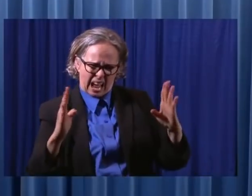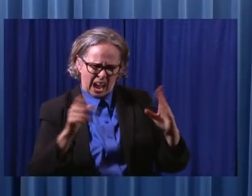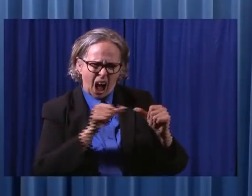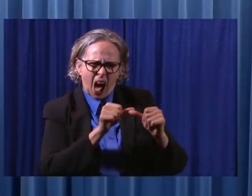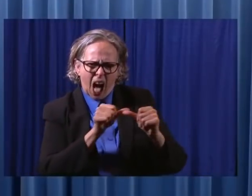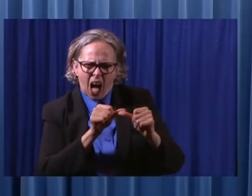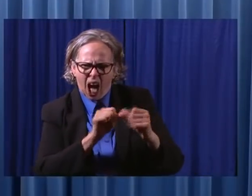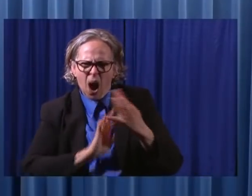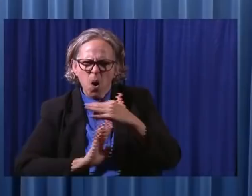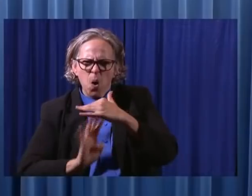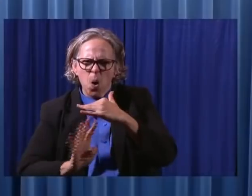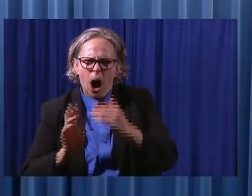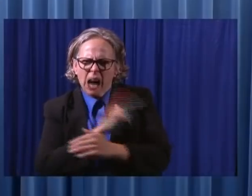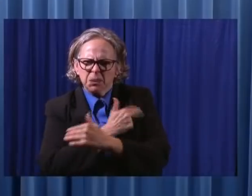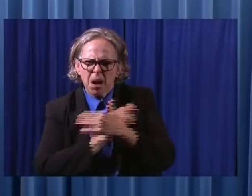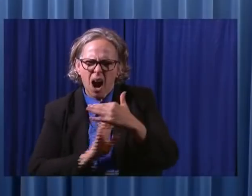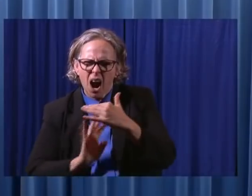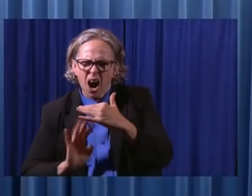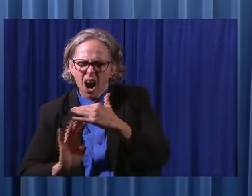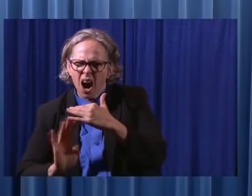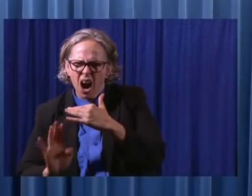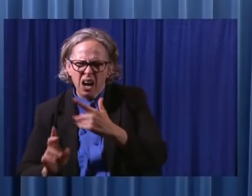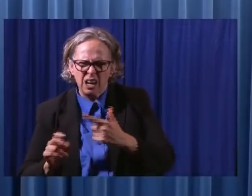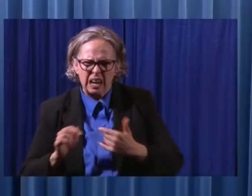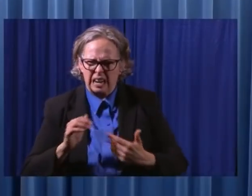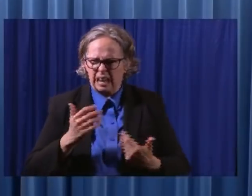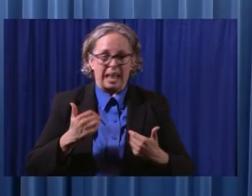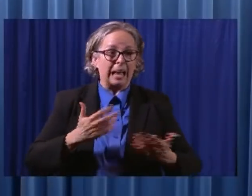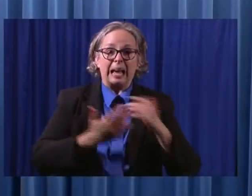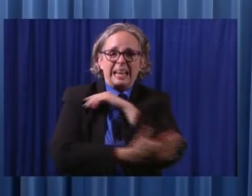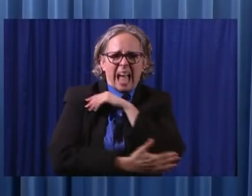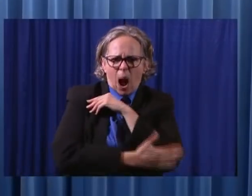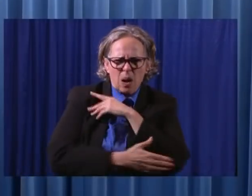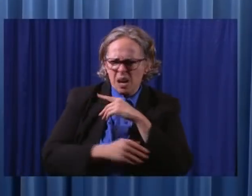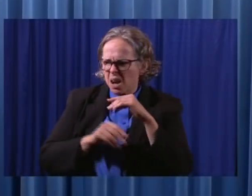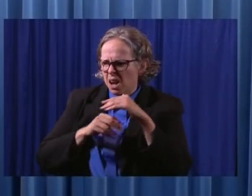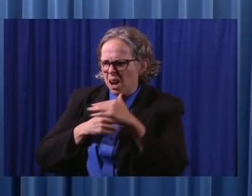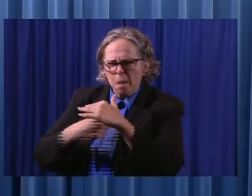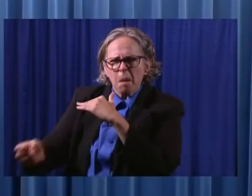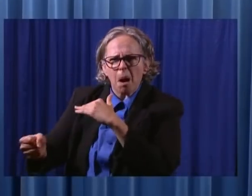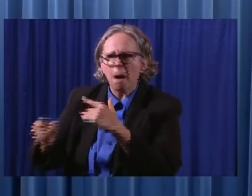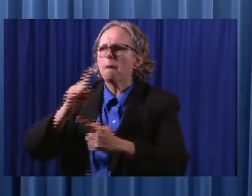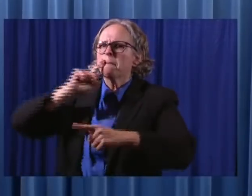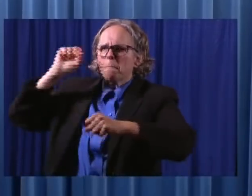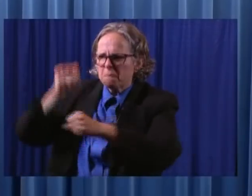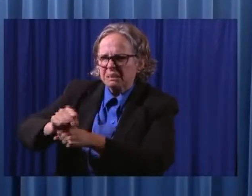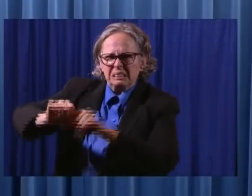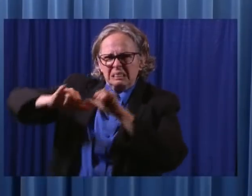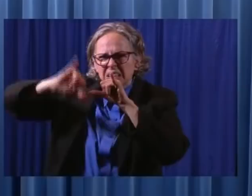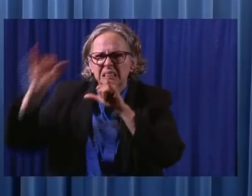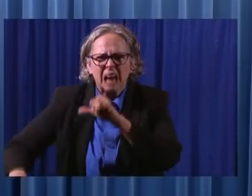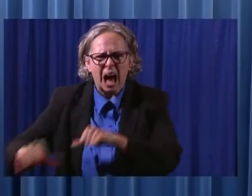WHEN THE NUMBERS SHOW AT LEAST A FIVE-DAY PERIOD OF SUSTAINED GROWTH IN THE NUMBER OF COUNTYRESIDENTS WITH COVID-19